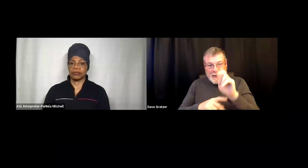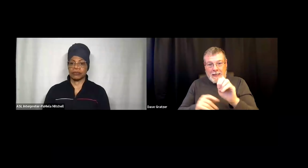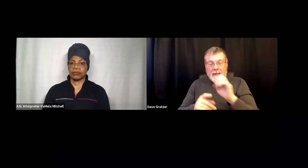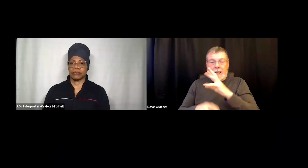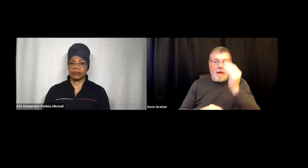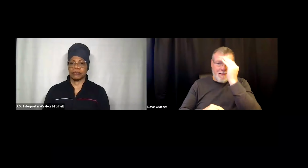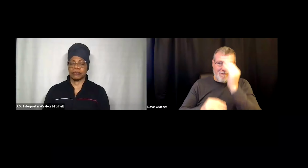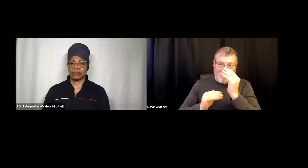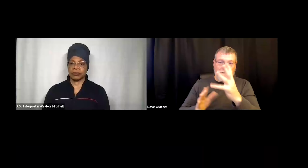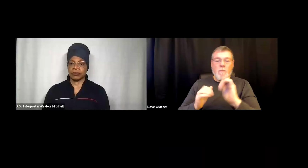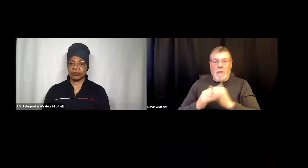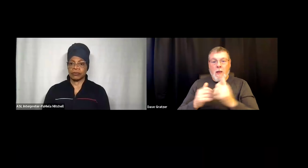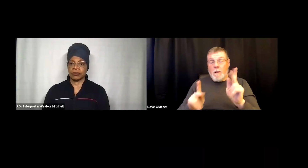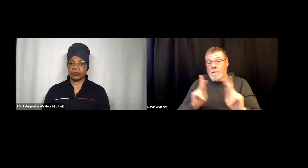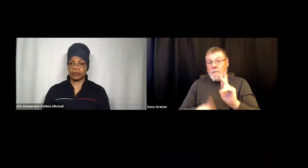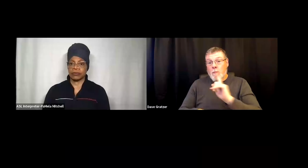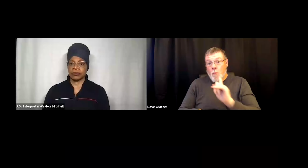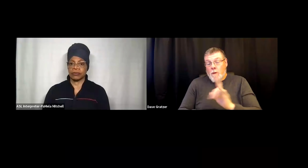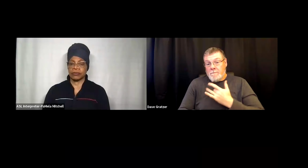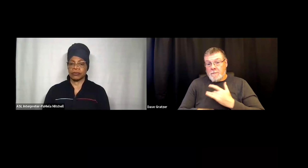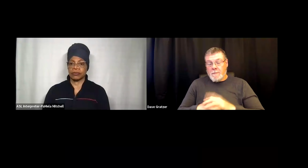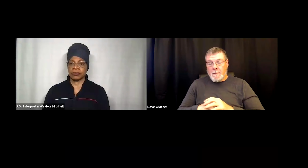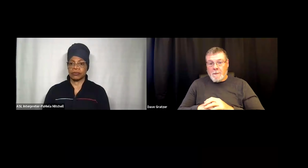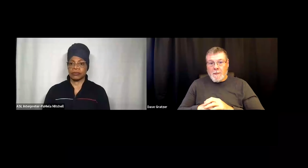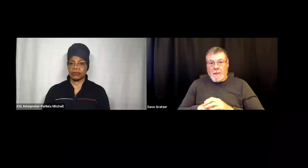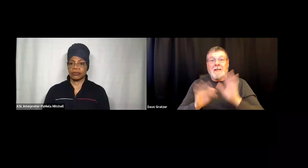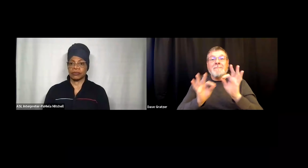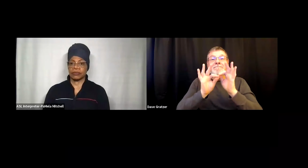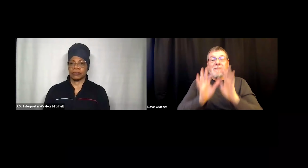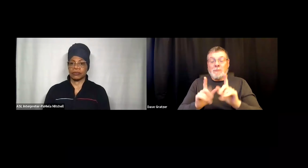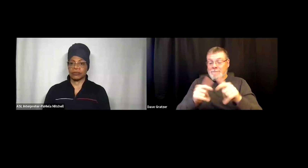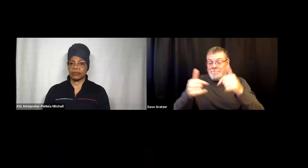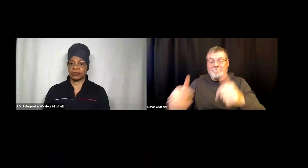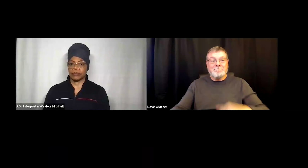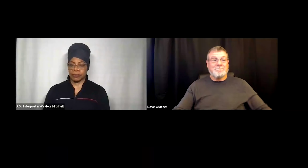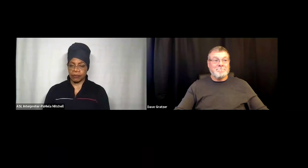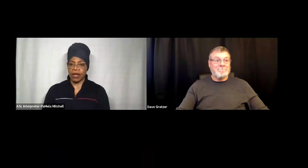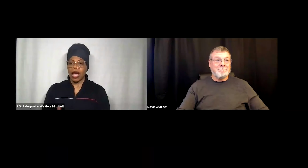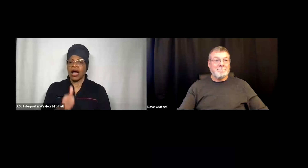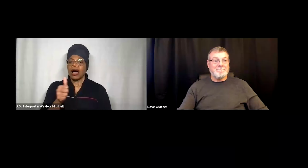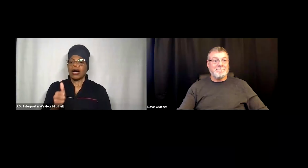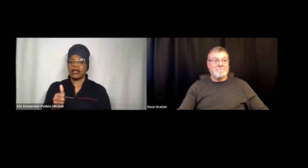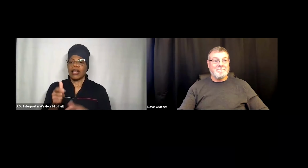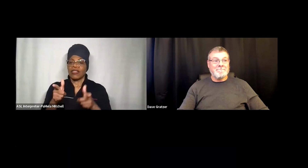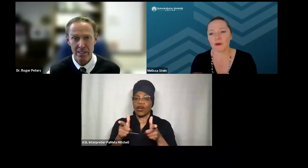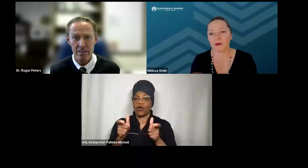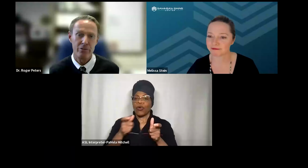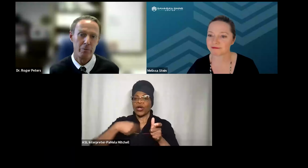in terms of where folks might be. One other quick thing I'd mention, Melissa, is that, you know, we talked about education prior to release